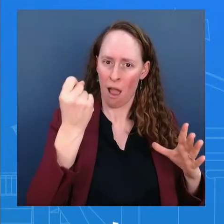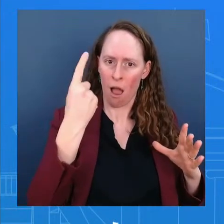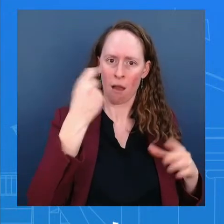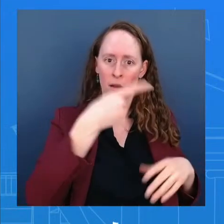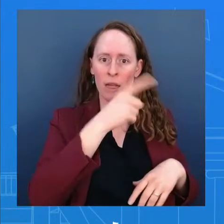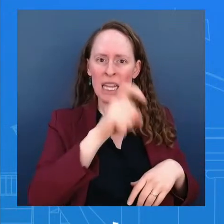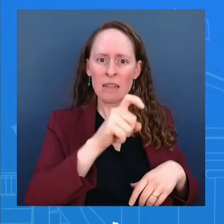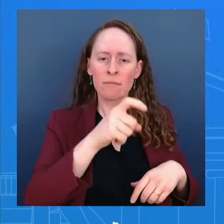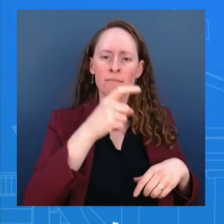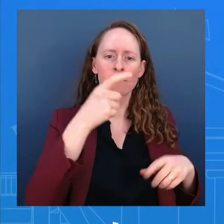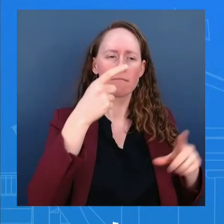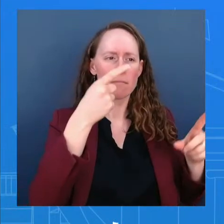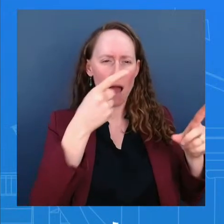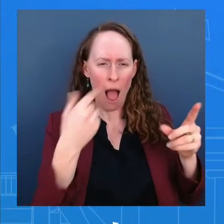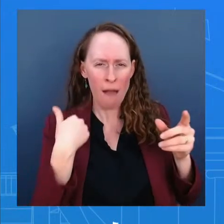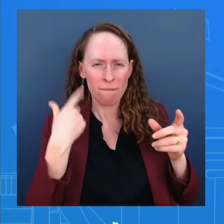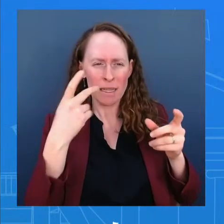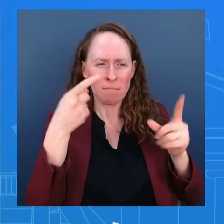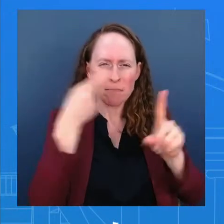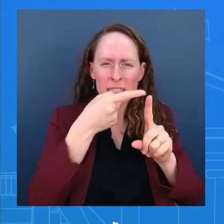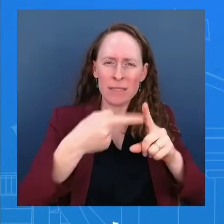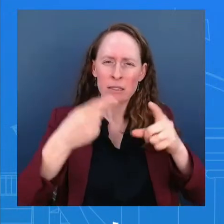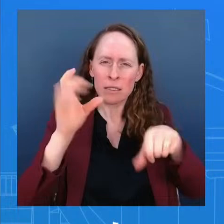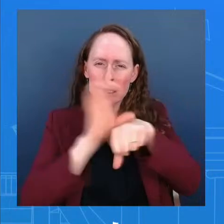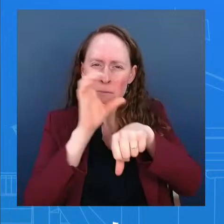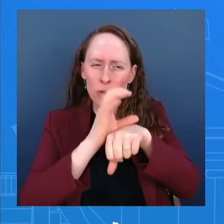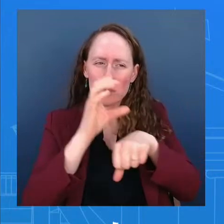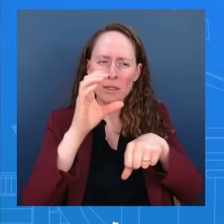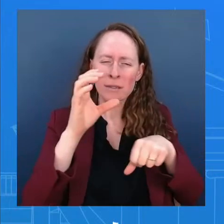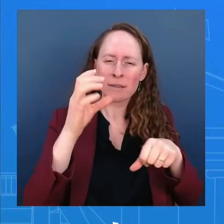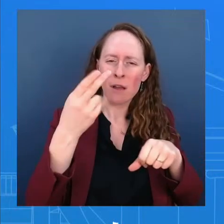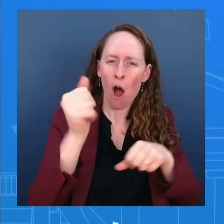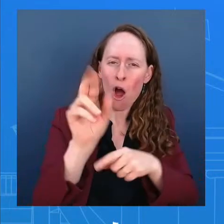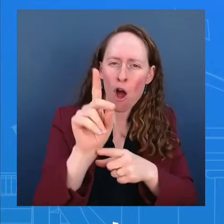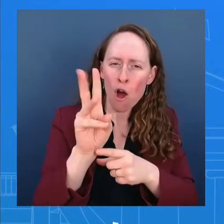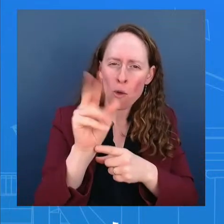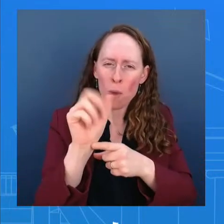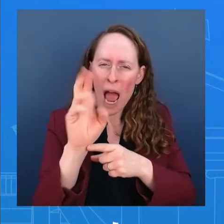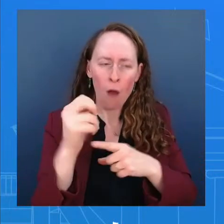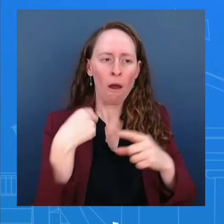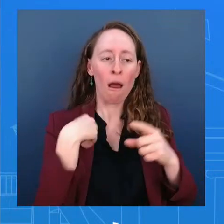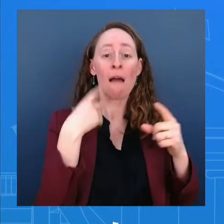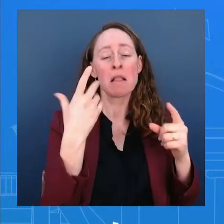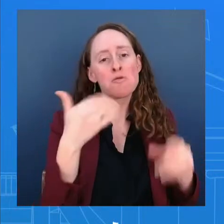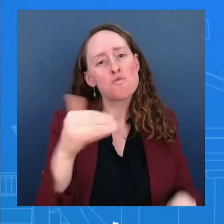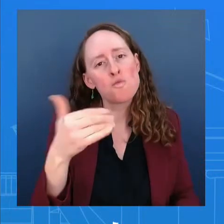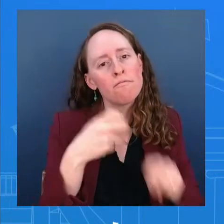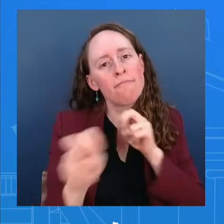So, that balance required a huge amount of work and back-and-forth and many principals’ meetings, conversations with the president.